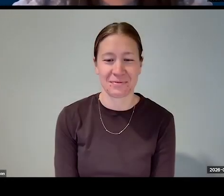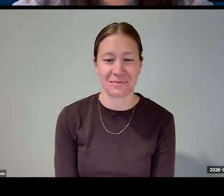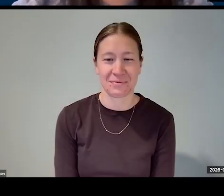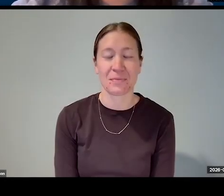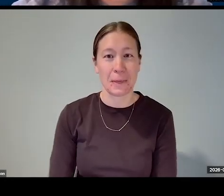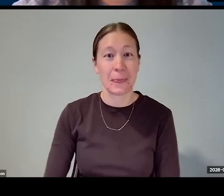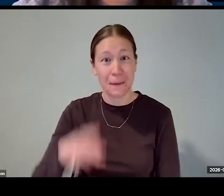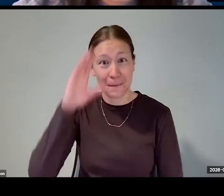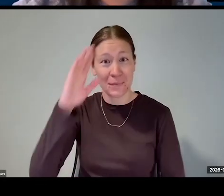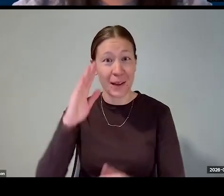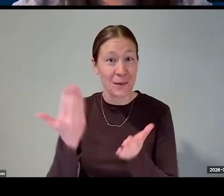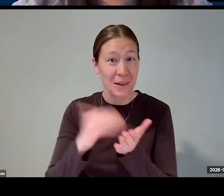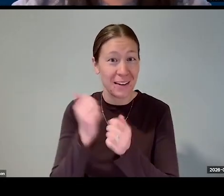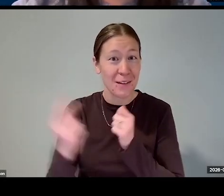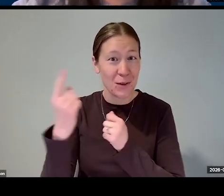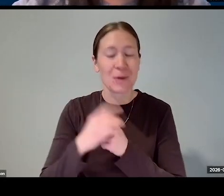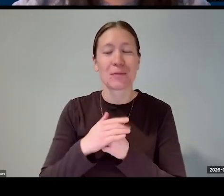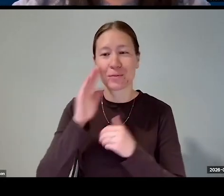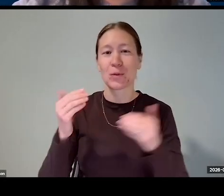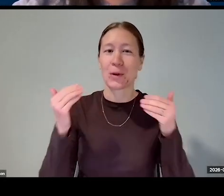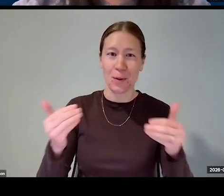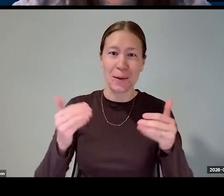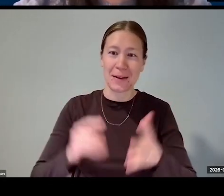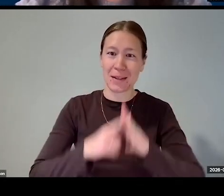Hello again everybody. I think we're gonna go ahead and get started